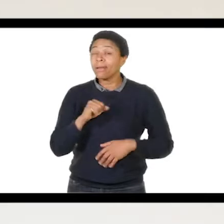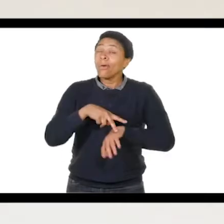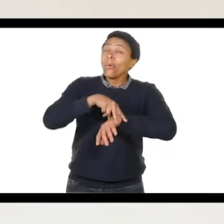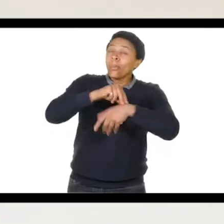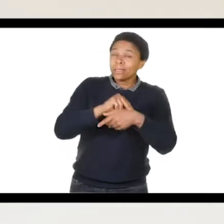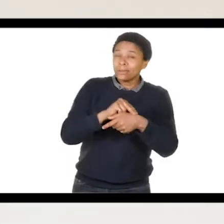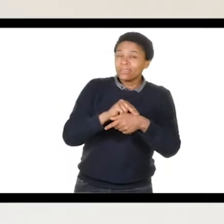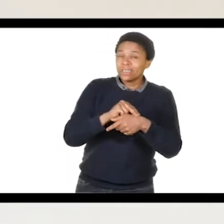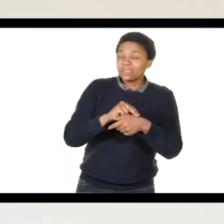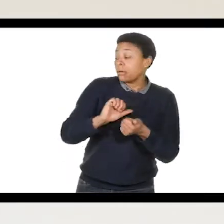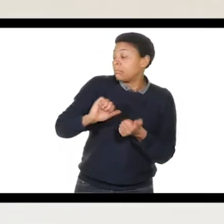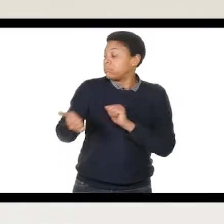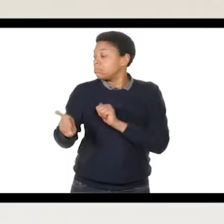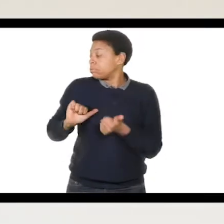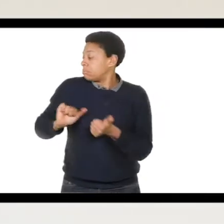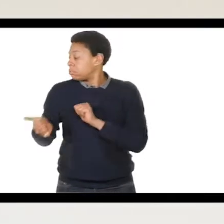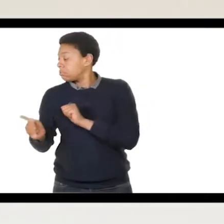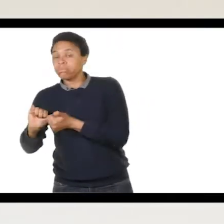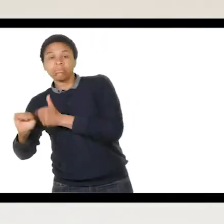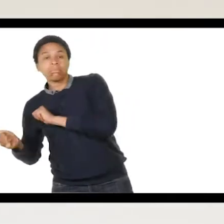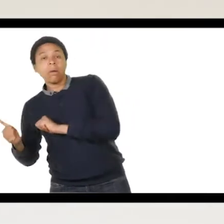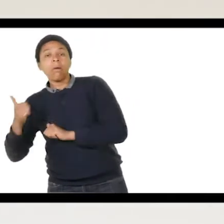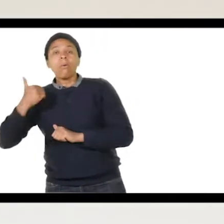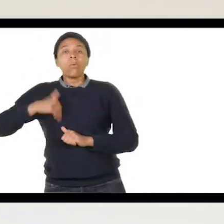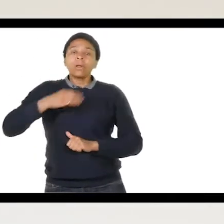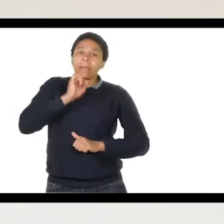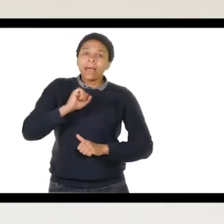The only men that were there were alternate police officers.